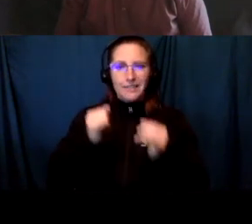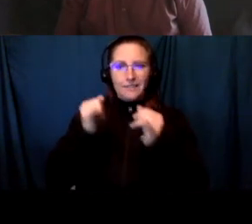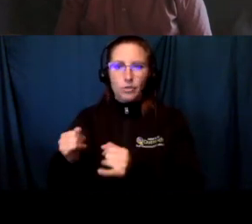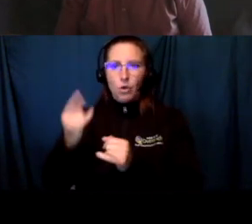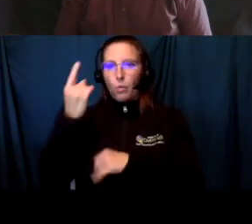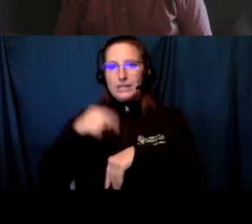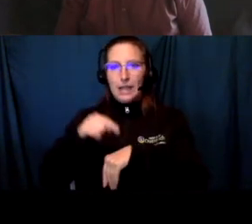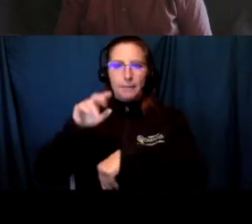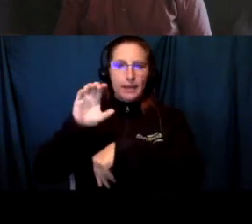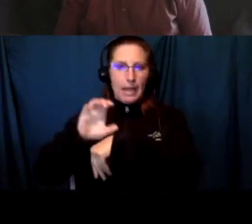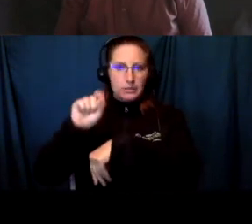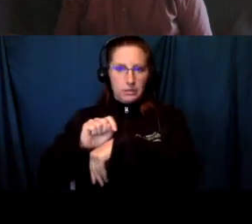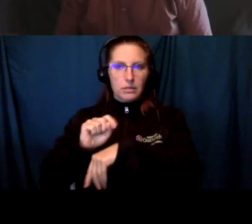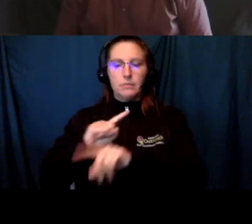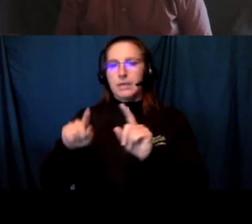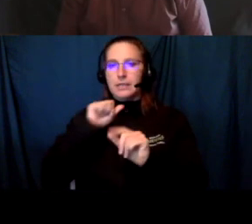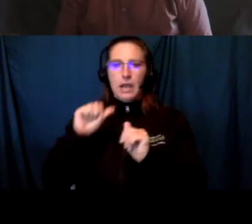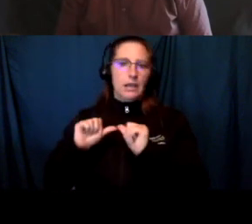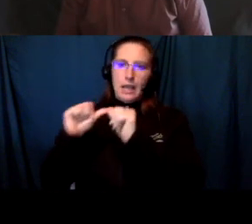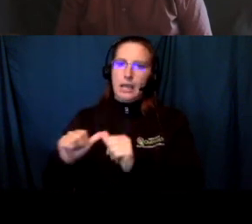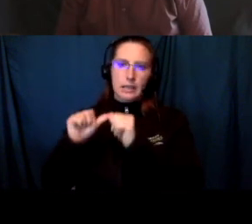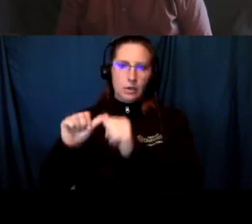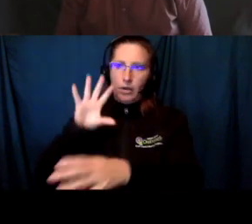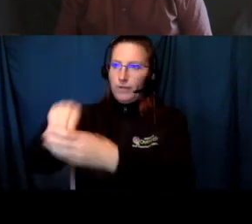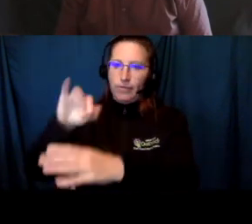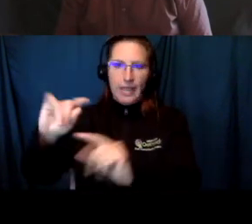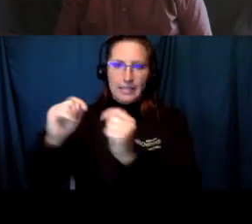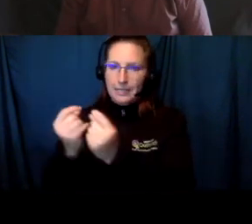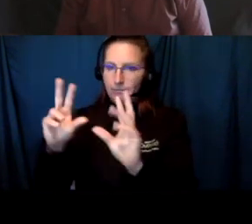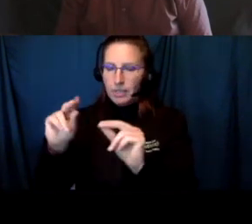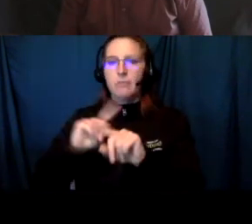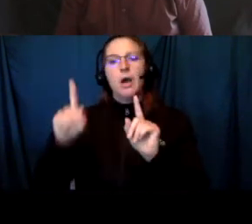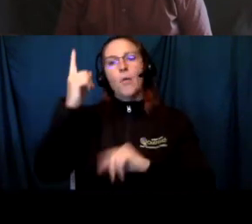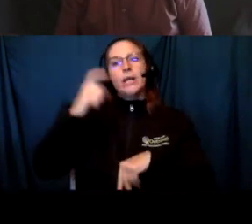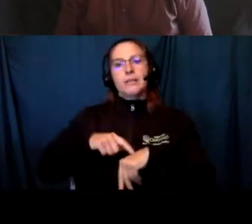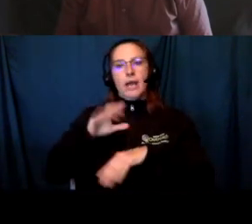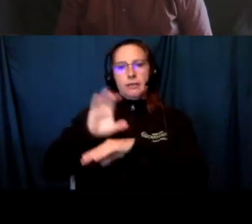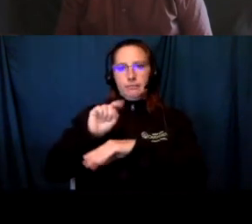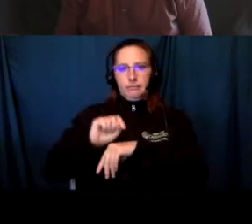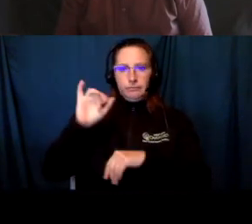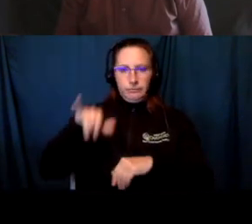but not to be an ongoing member of that team at this point because we haven't..as she said, fully